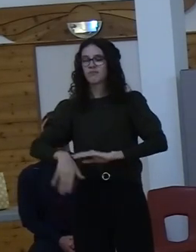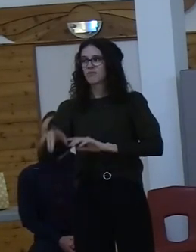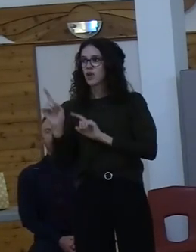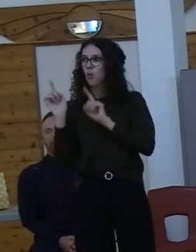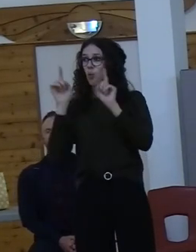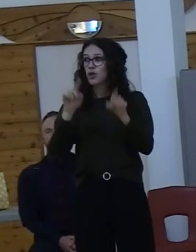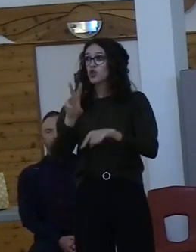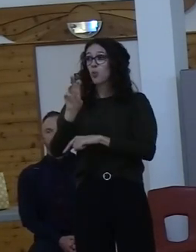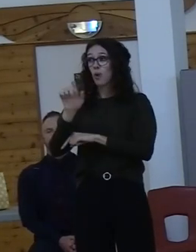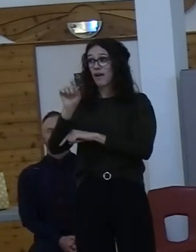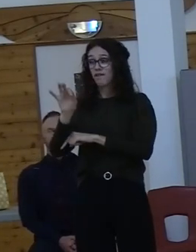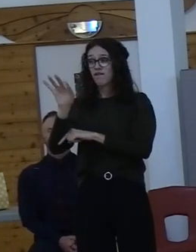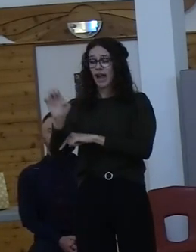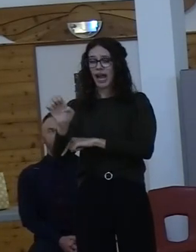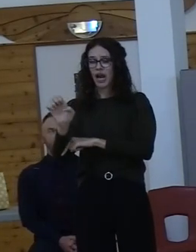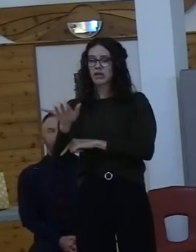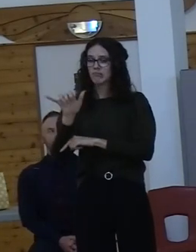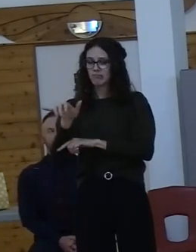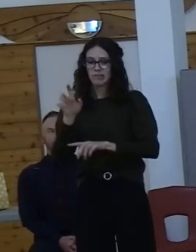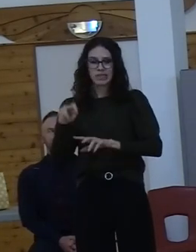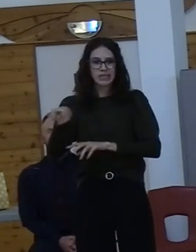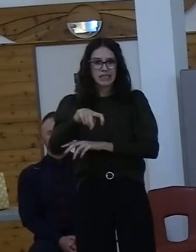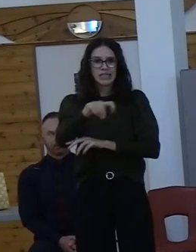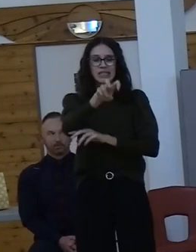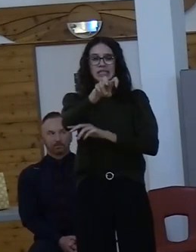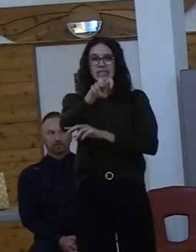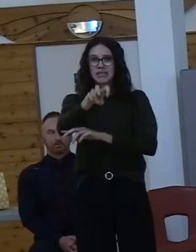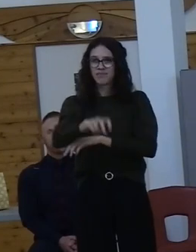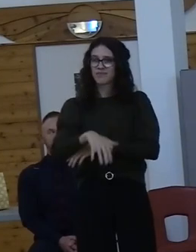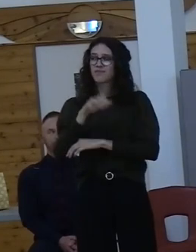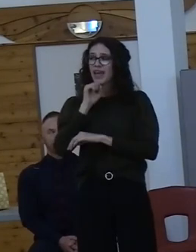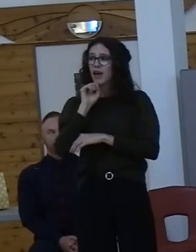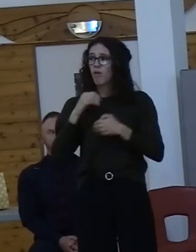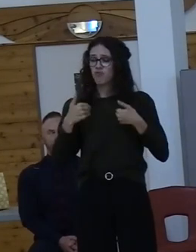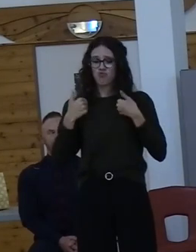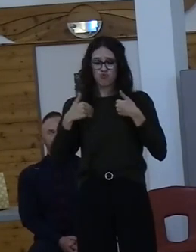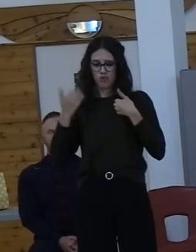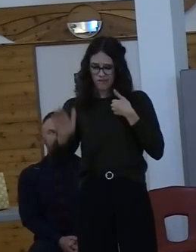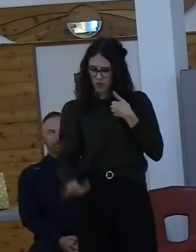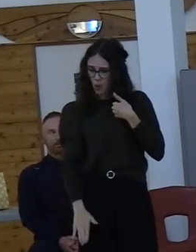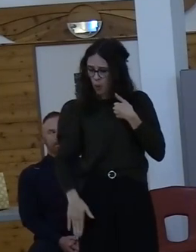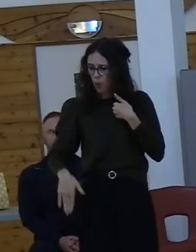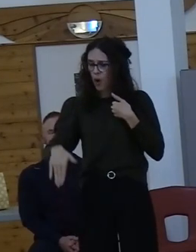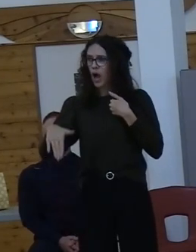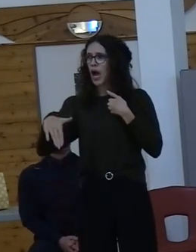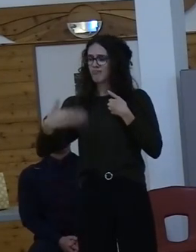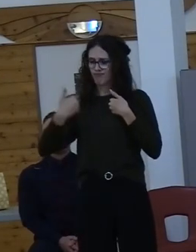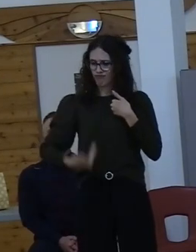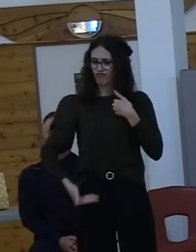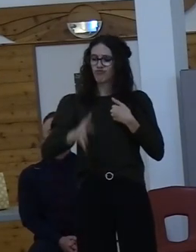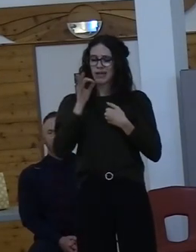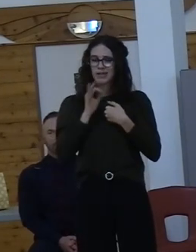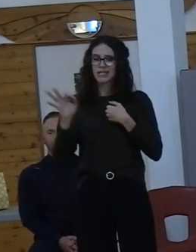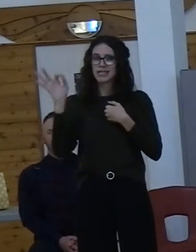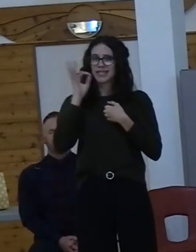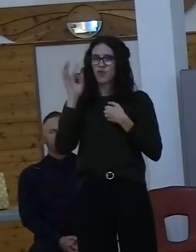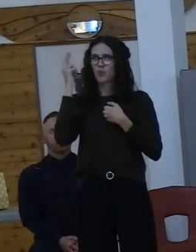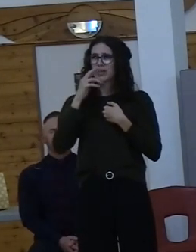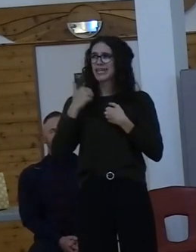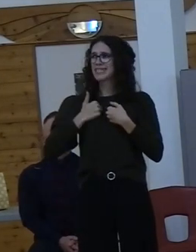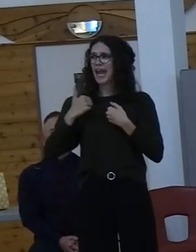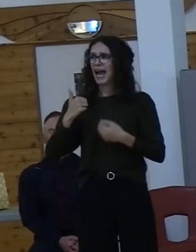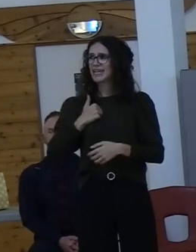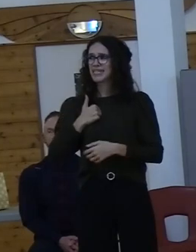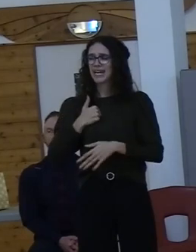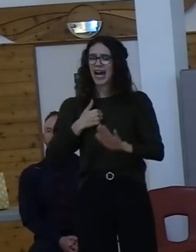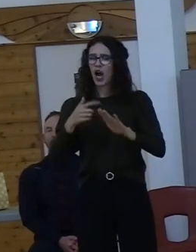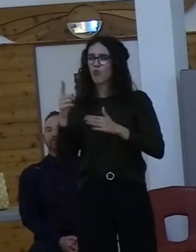Charlotte attempted to live as her true self when she was younger, only to realize that Canada was a racist, homophobic and transphobic country.